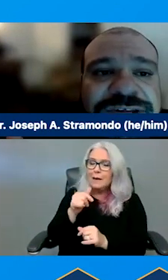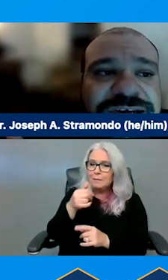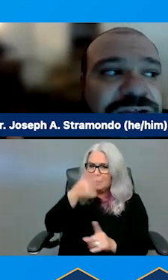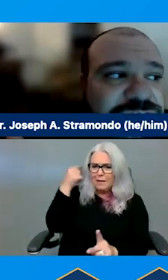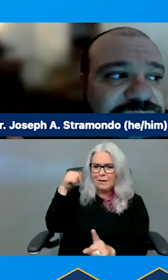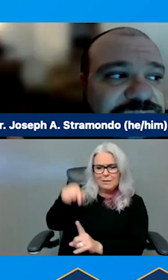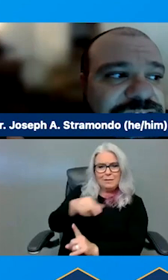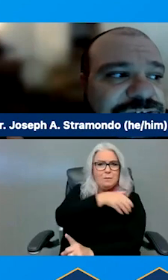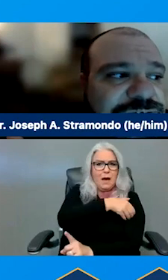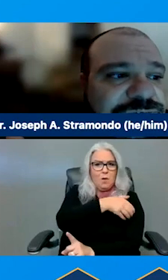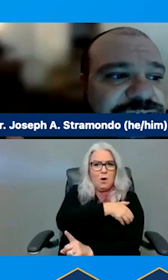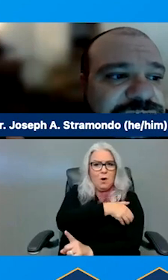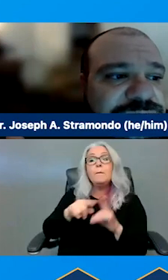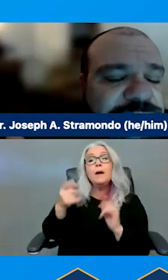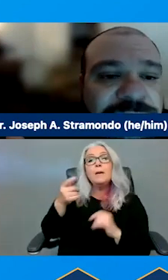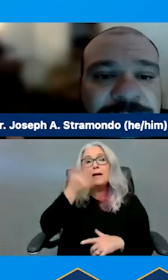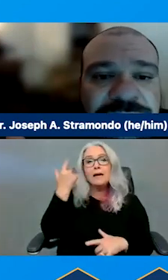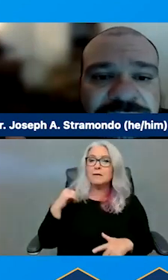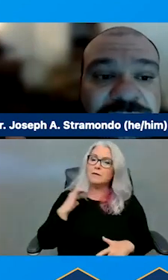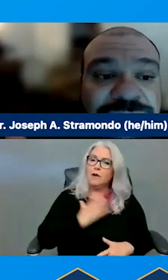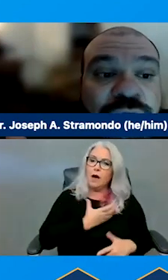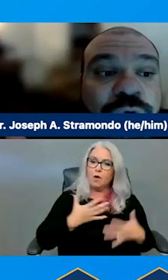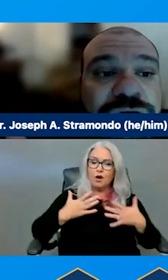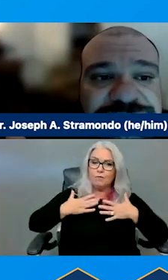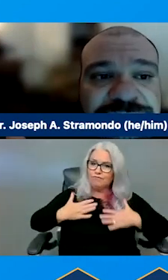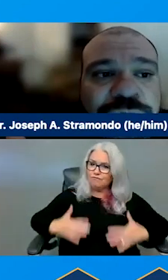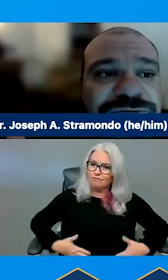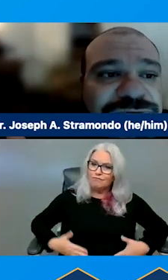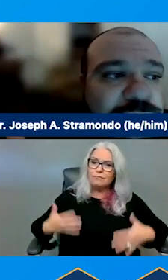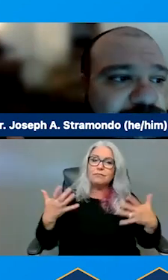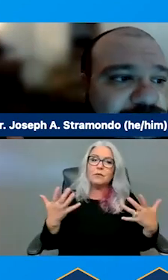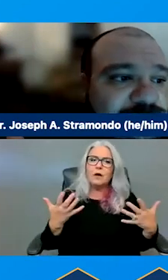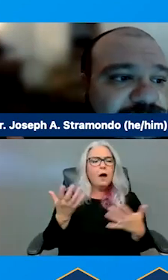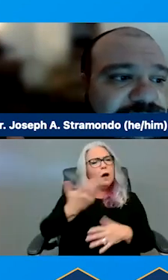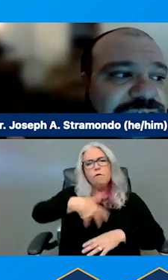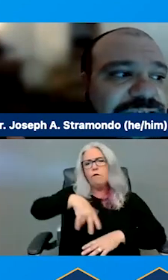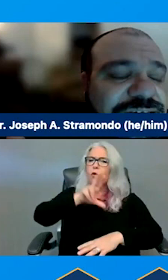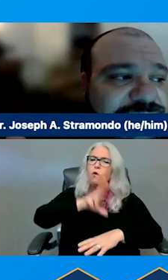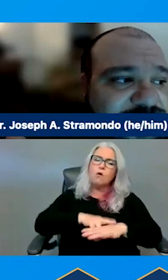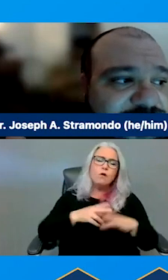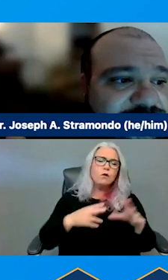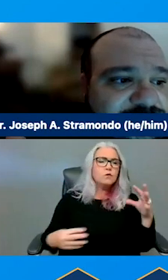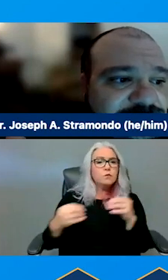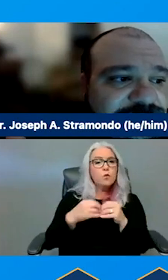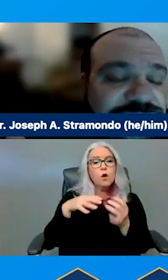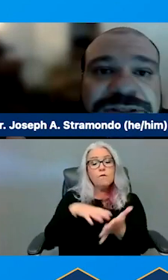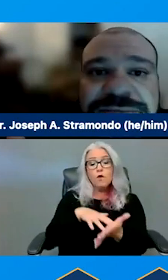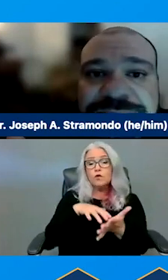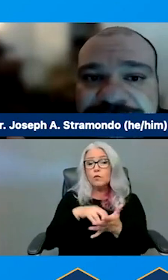our physiology. It's just sort after assumed that, well, of course they're more vulnerable getting sick. Just look at